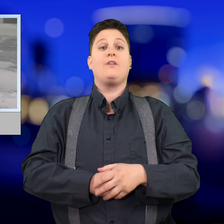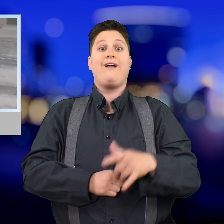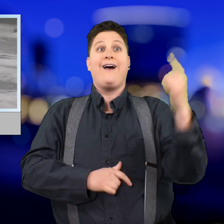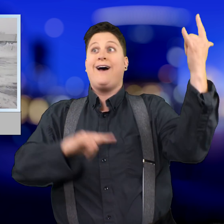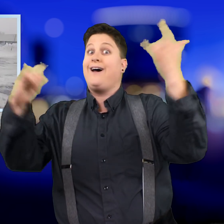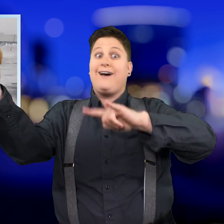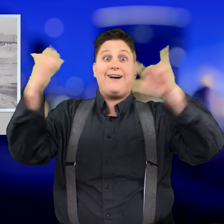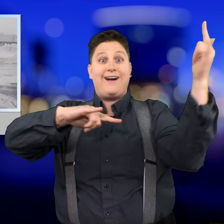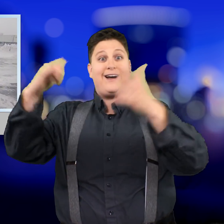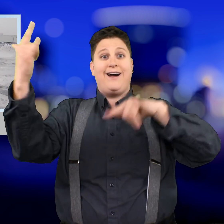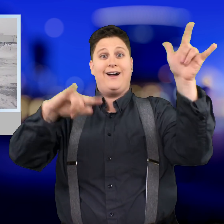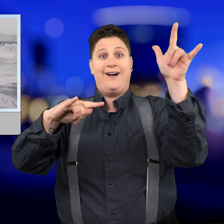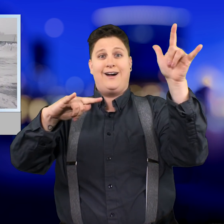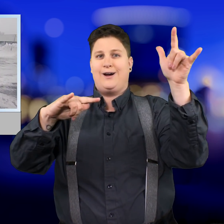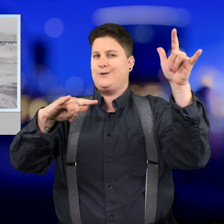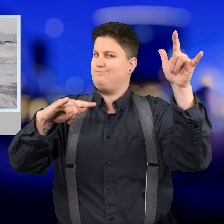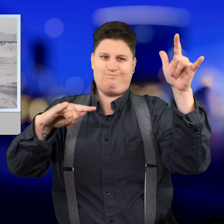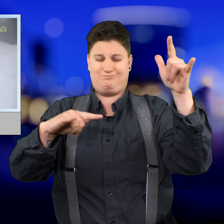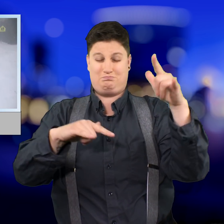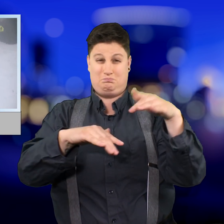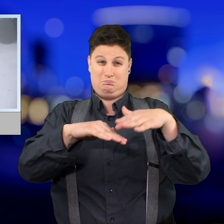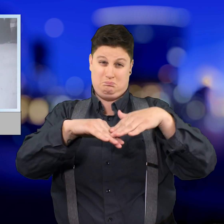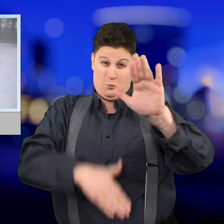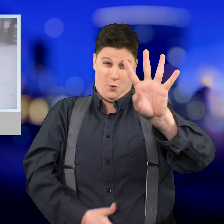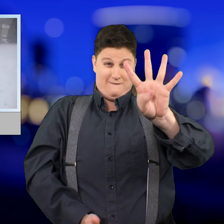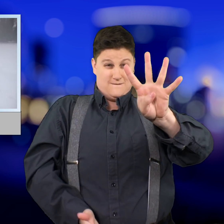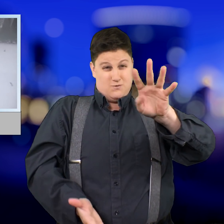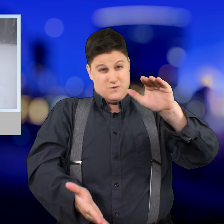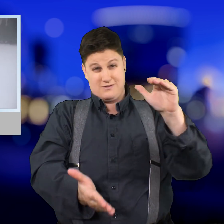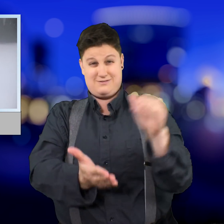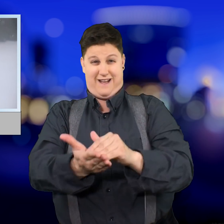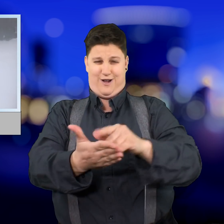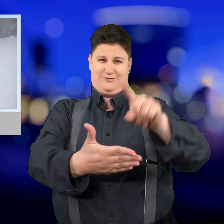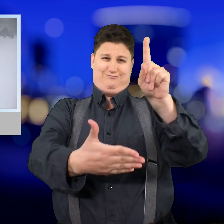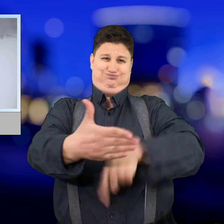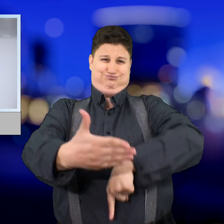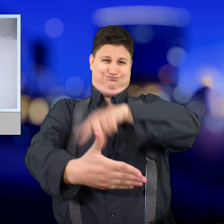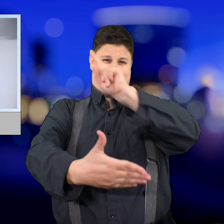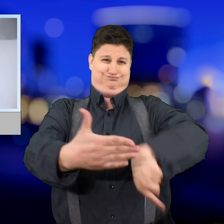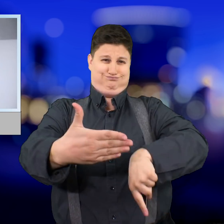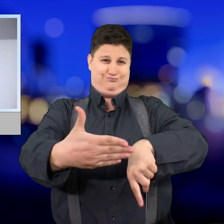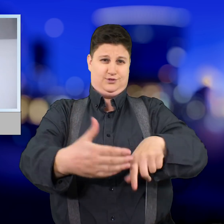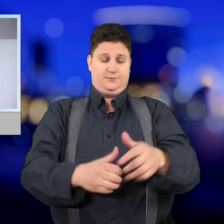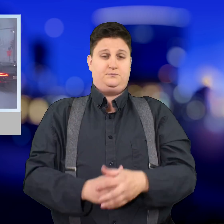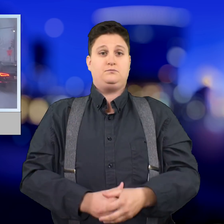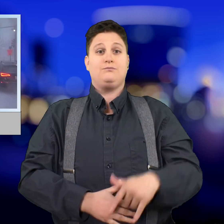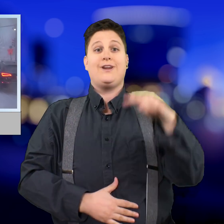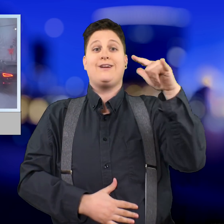More than 4,000 flights to and from the region have been canceled.